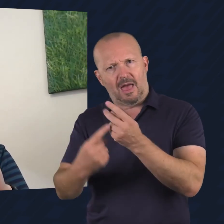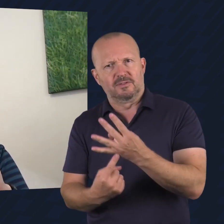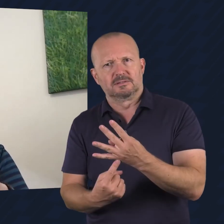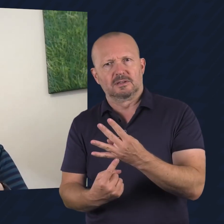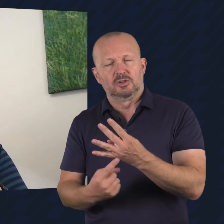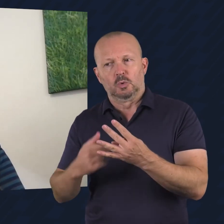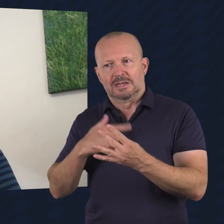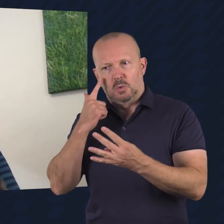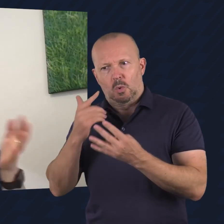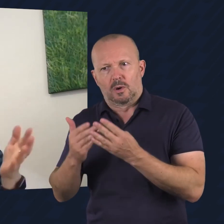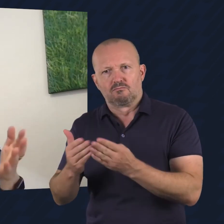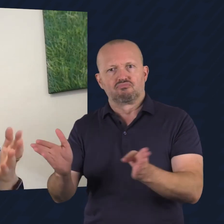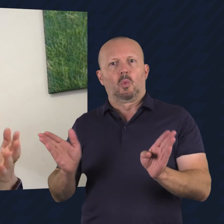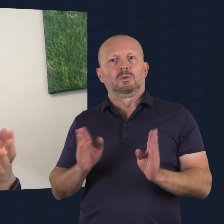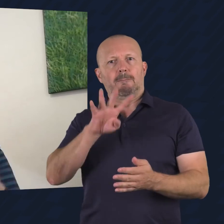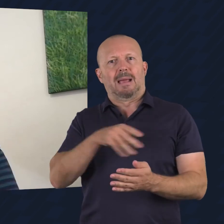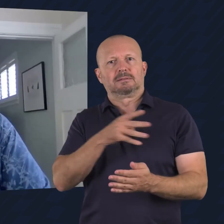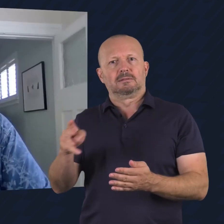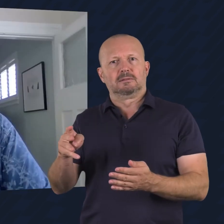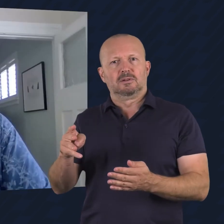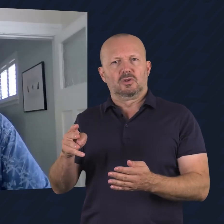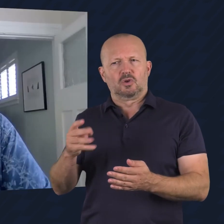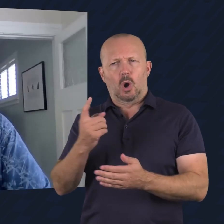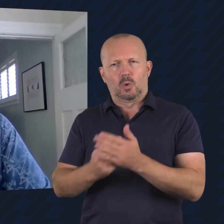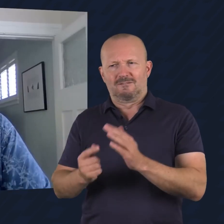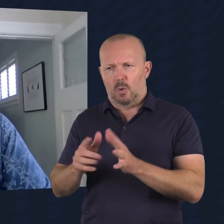And also to look at the broad patterns, not for the outliers.